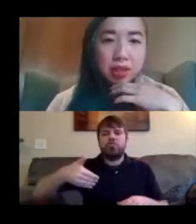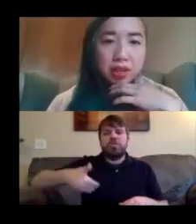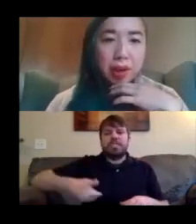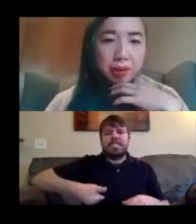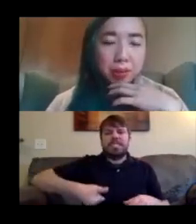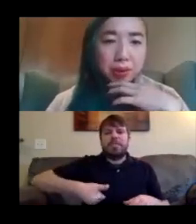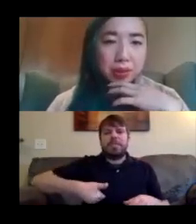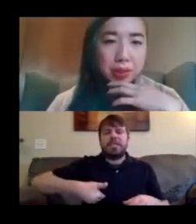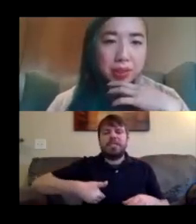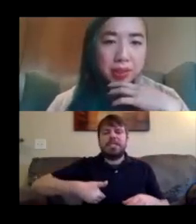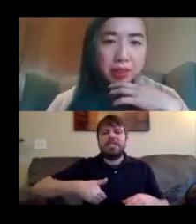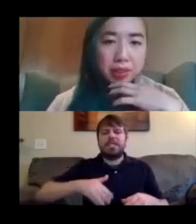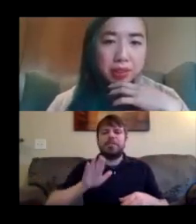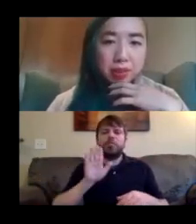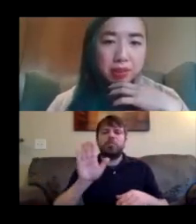about the words. Because, you know--Sorry